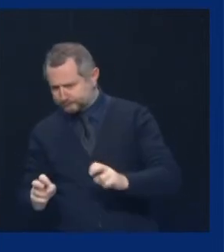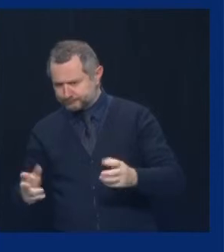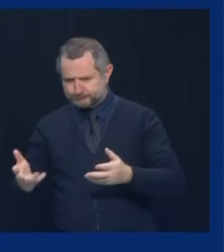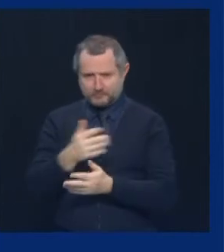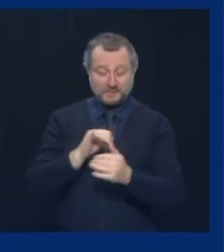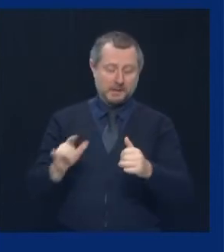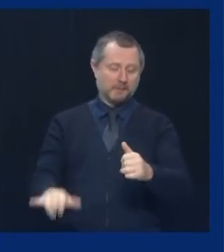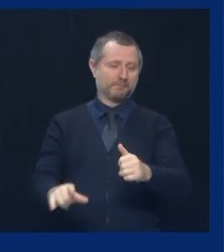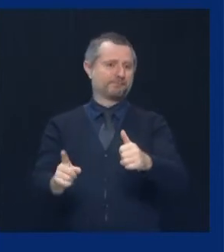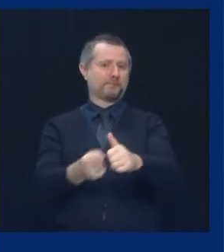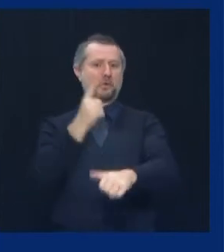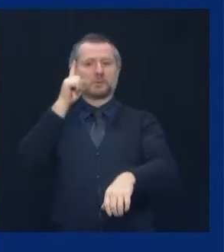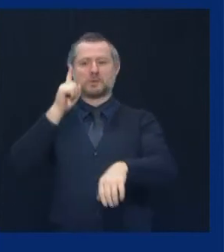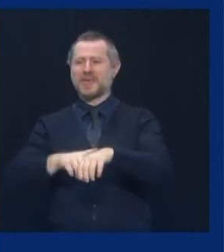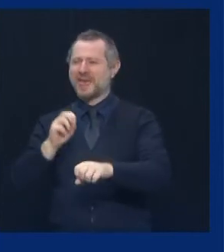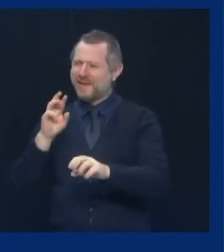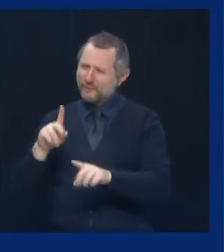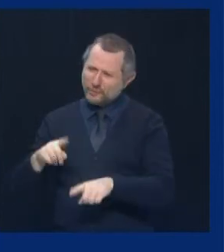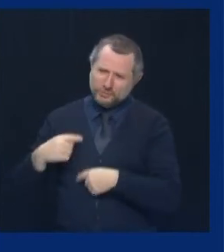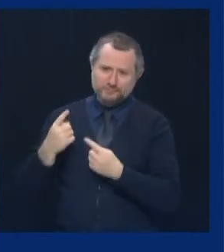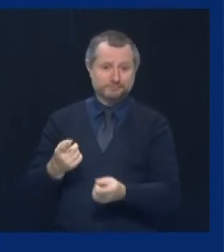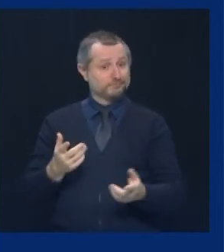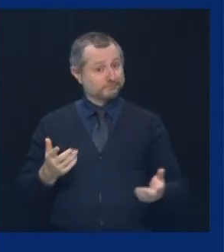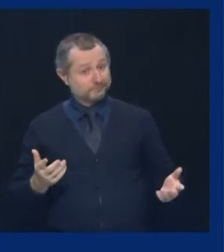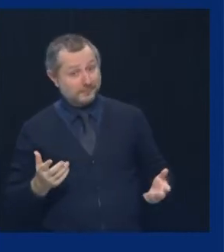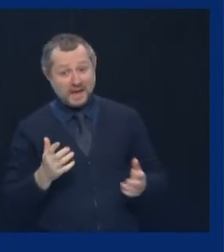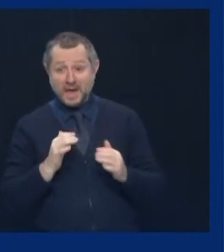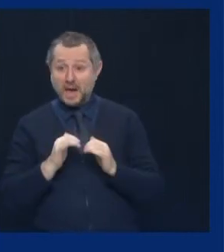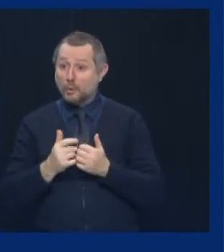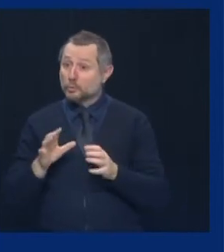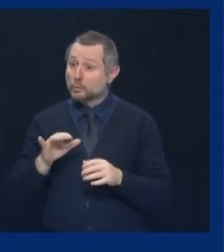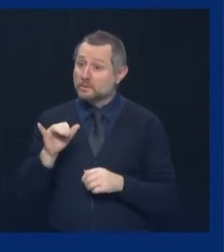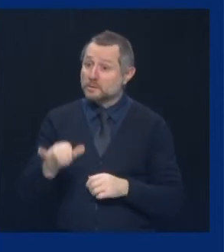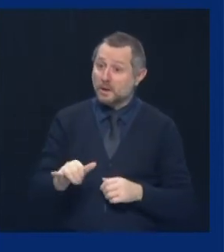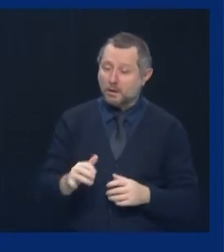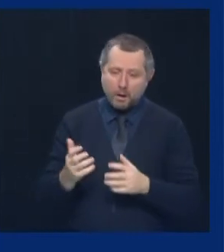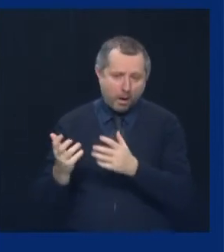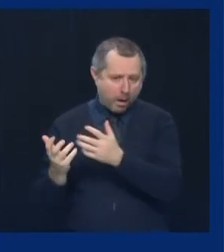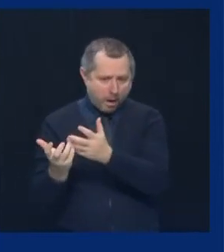WORK THROUGH THIS.